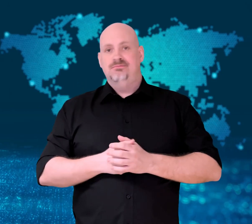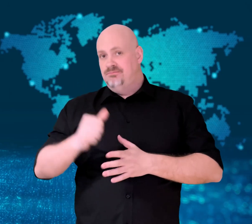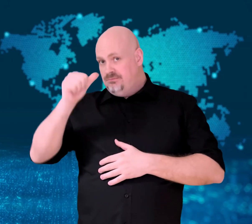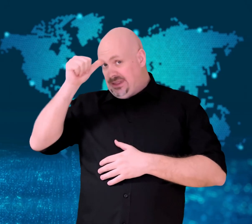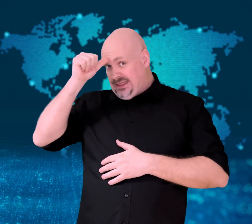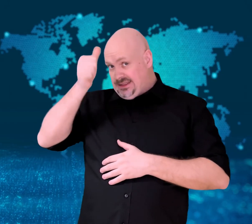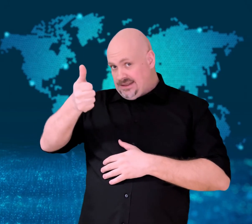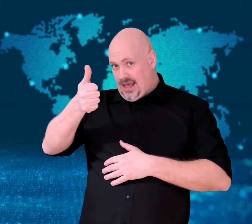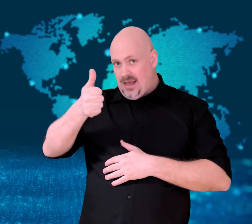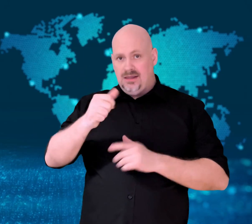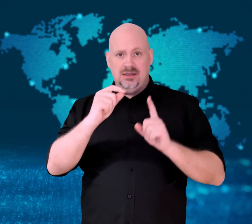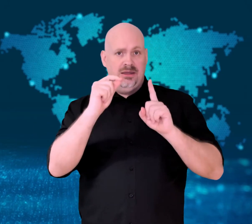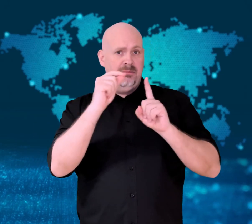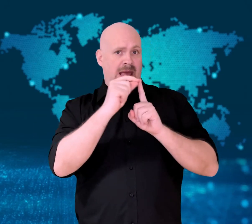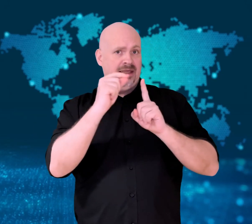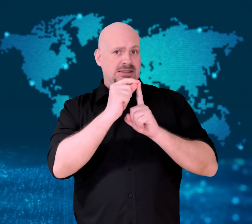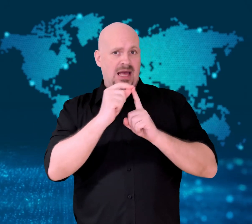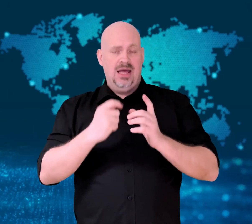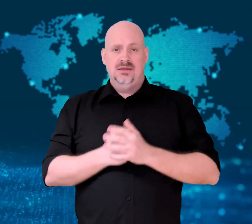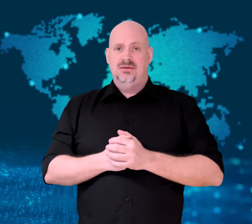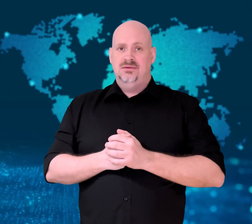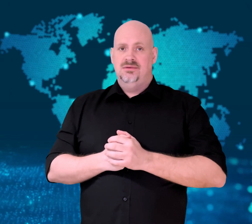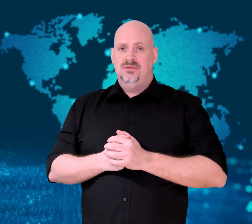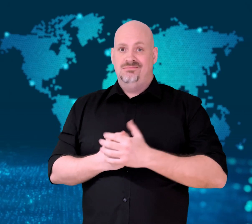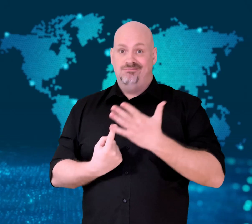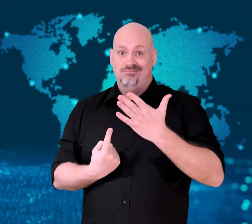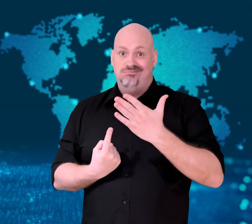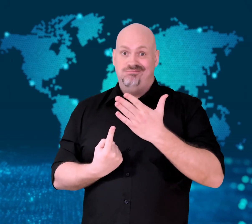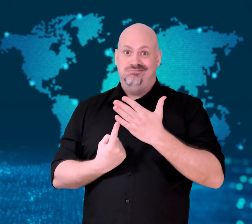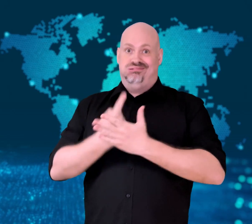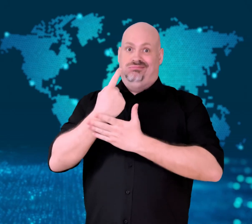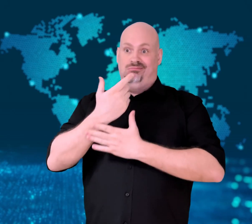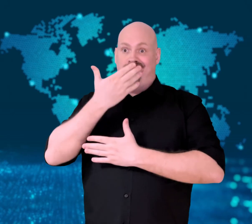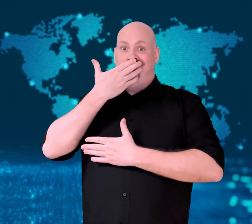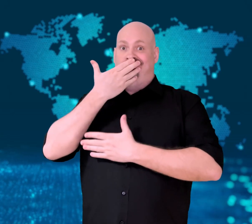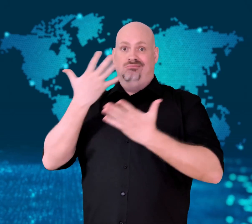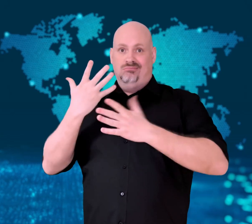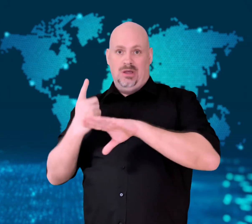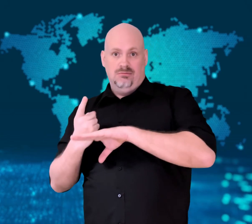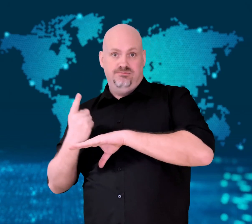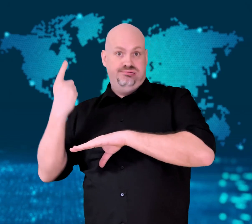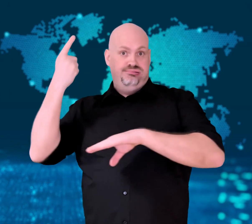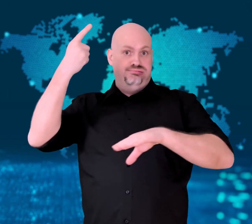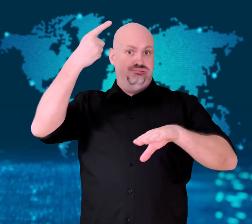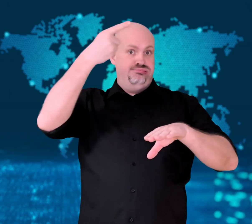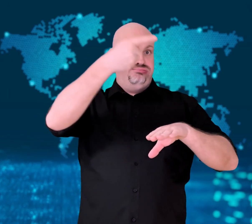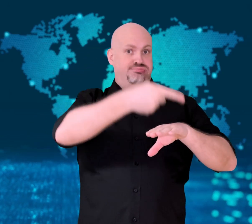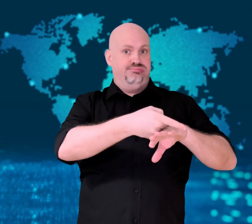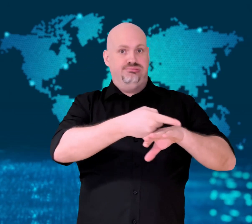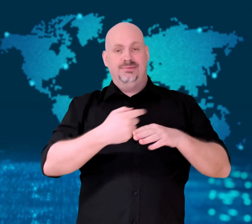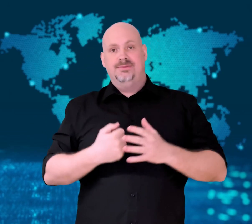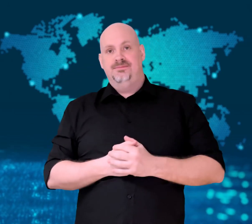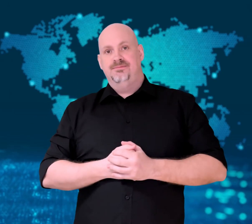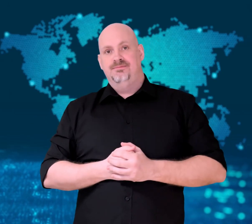INDIA/PAKISTAN: Mistaken missile fired.